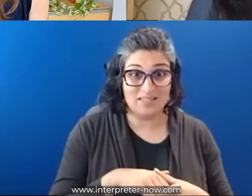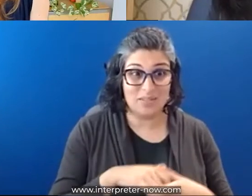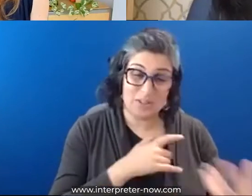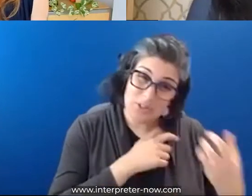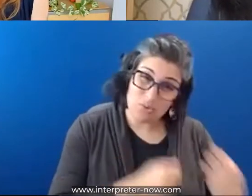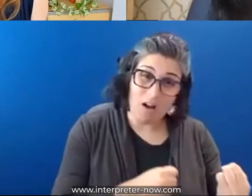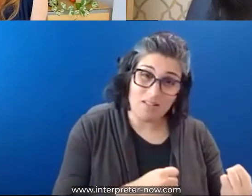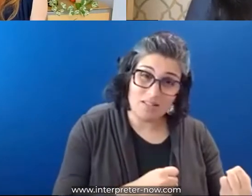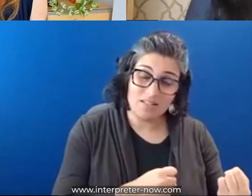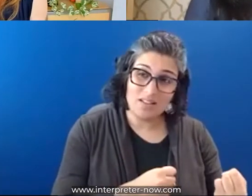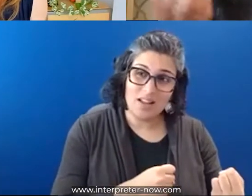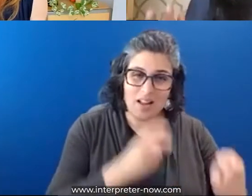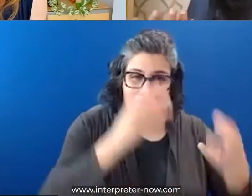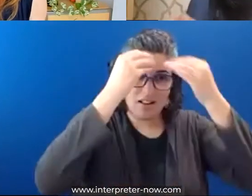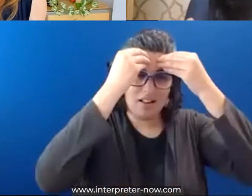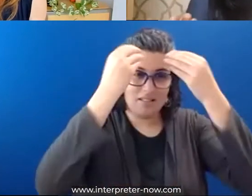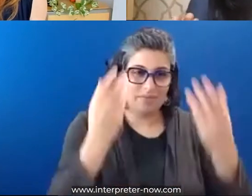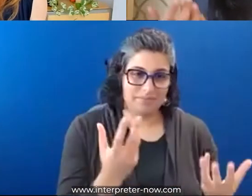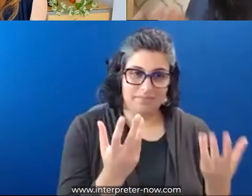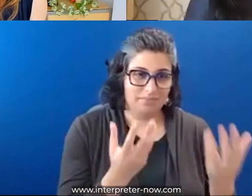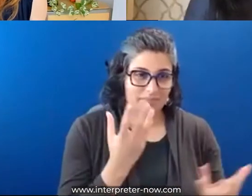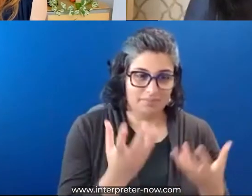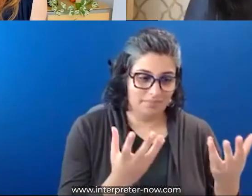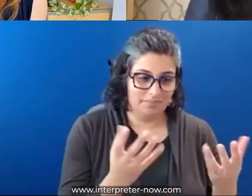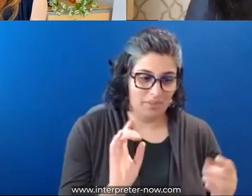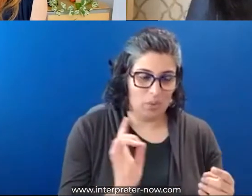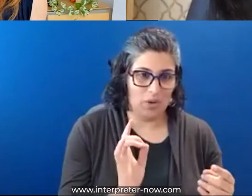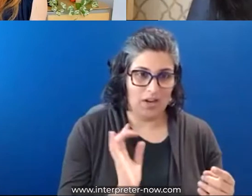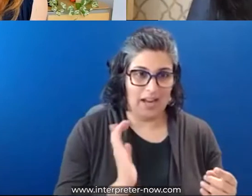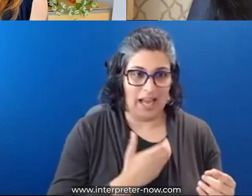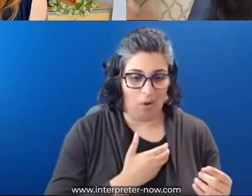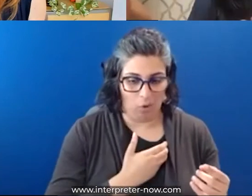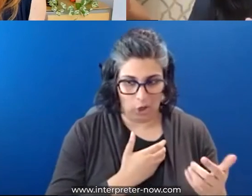We need to also think about where our arguments have holes.